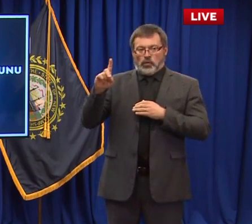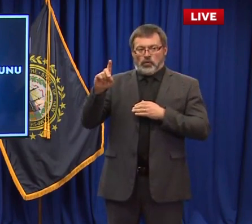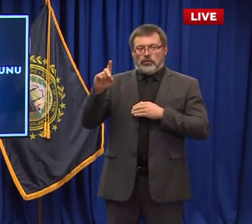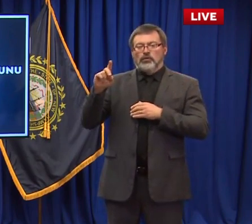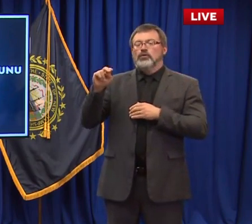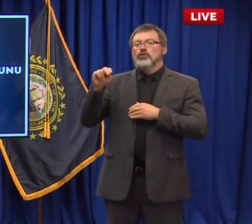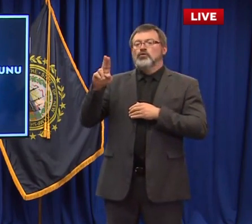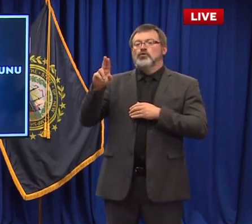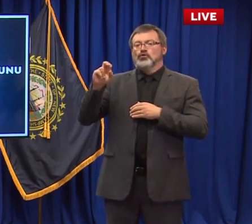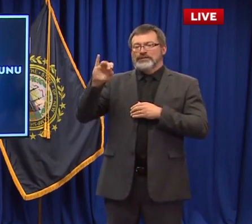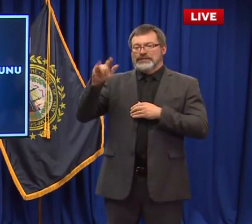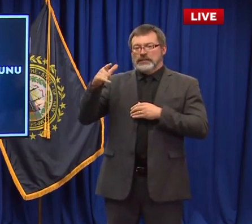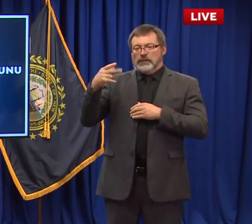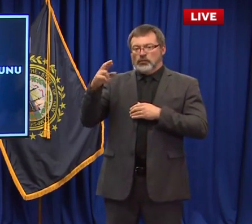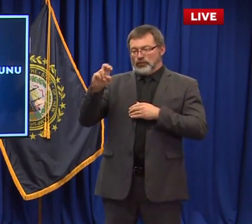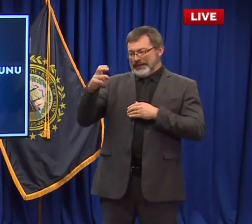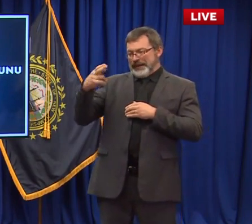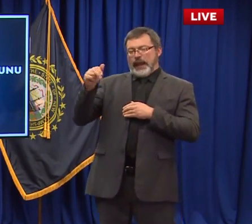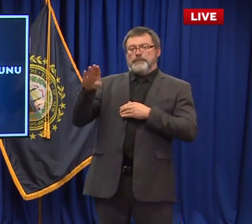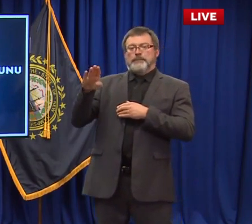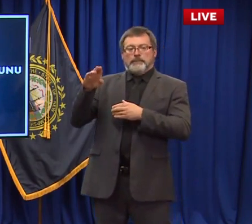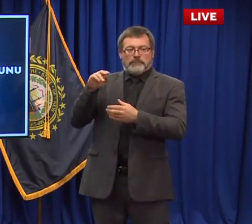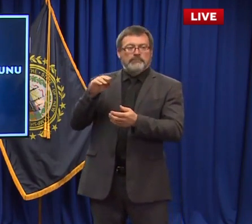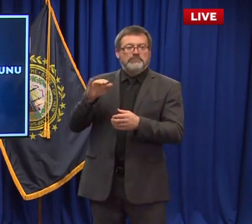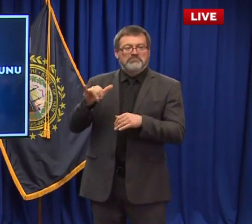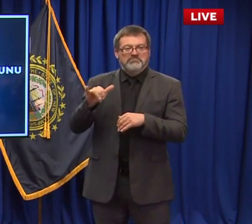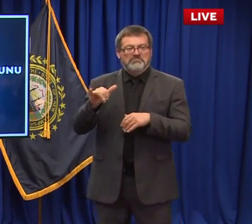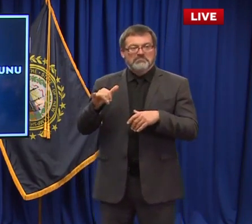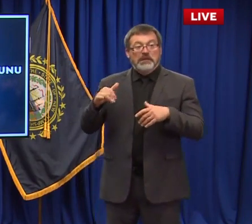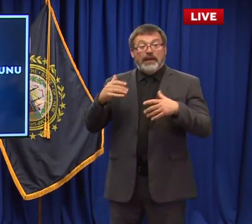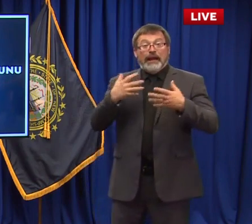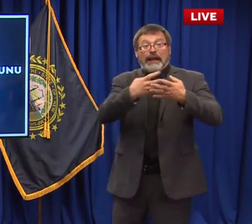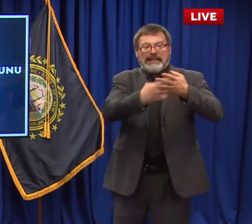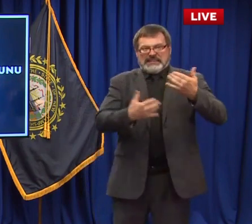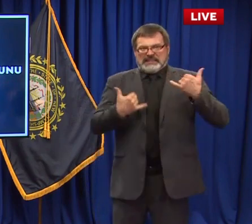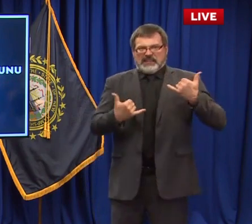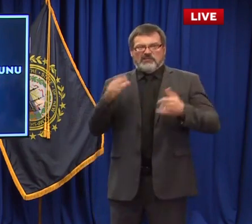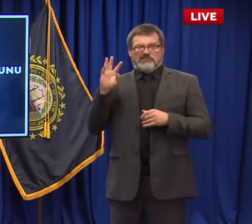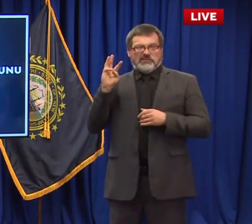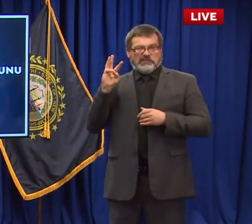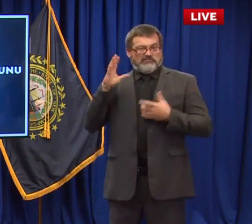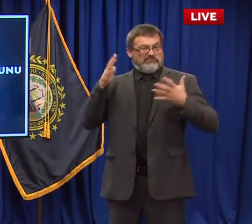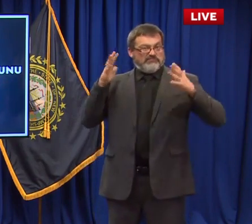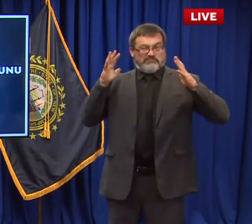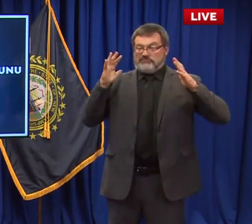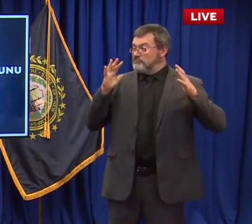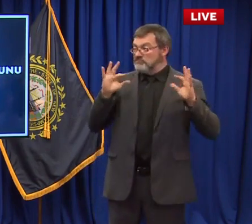THERE OUTBREAK IS OFFICIALLY CLOSED, WHICH LEAVES SIX REMAINING FACILITIES ON OUTBREAK STATUS AS OF TODAY.